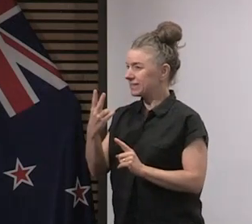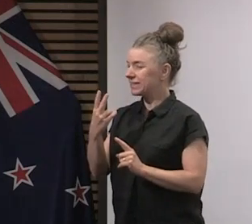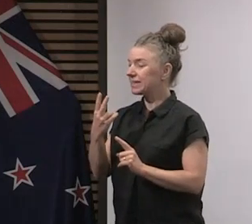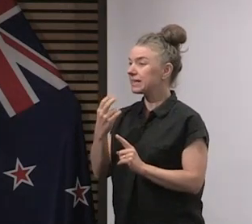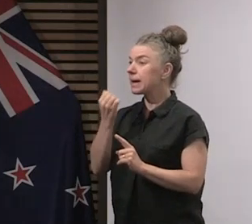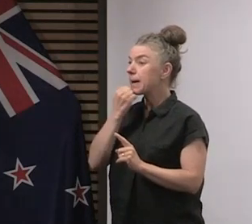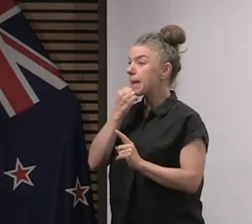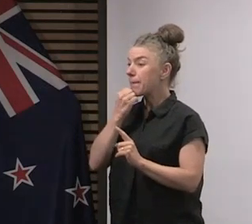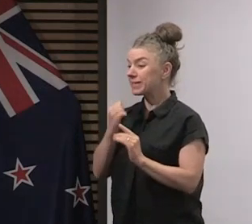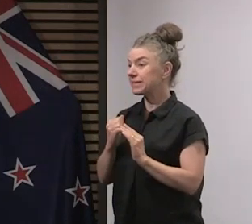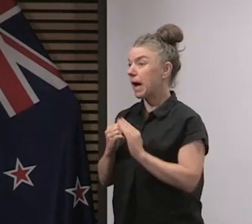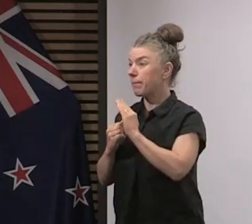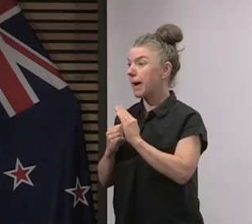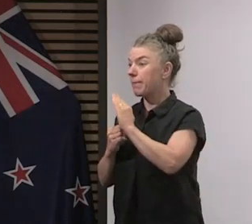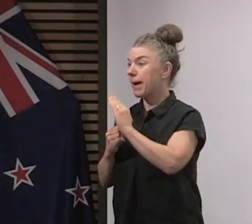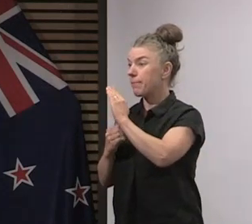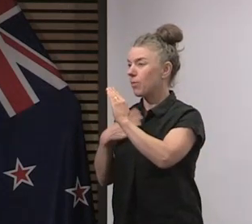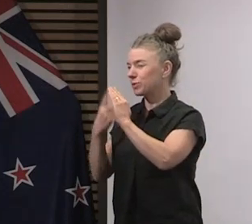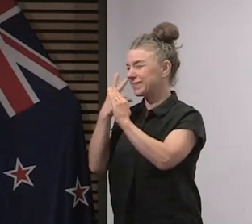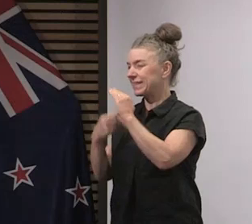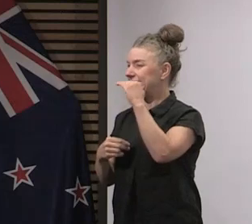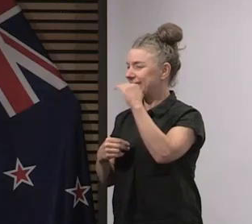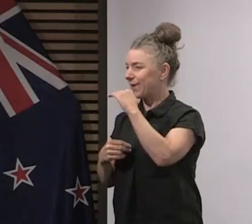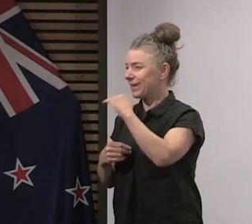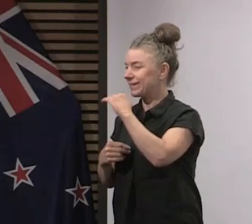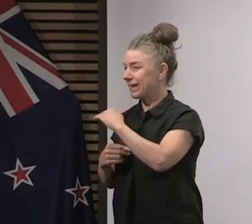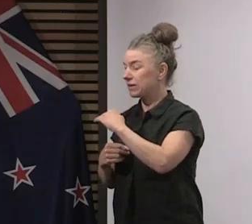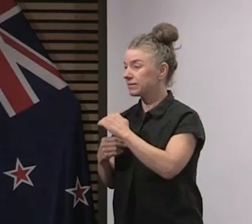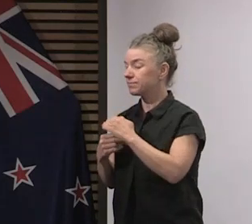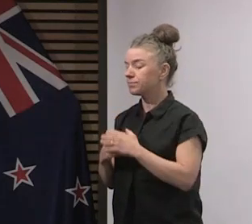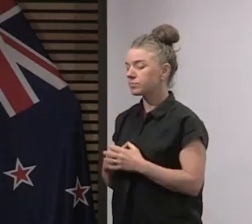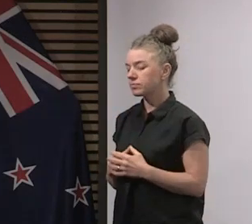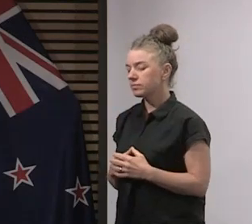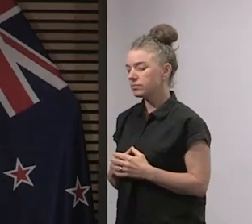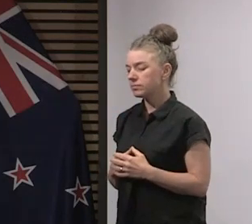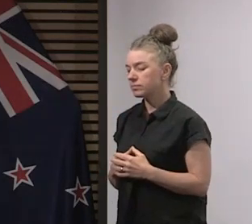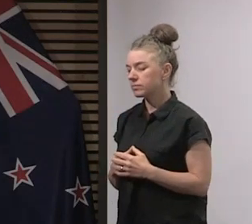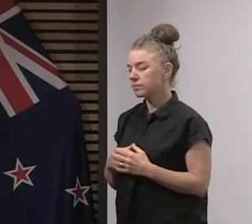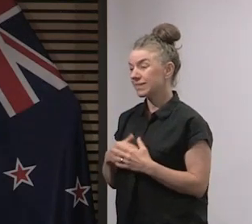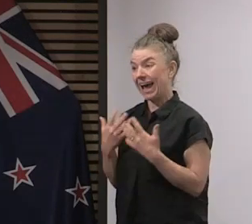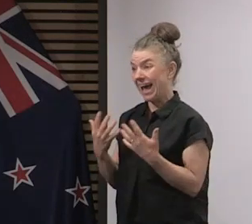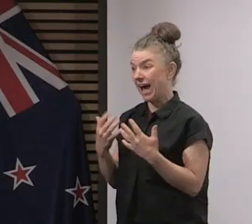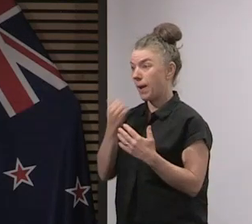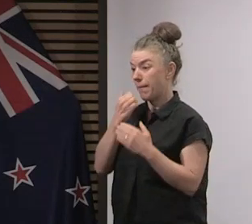I dare say what we really are looking for is a drop in that rate of increase day by day